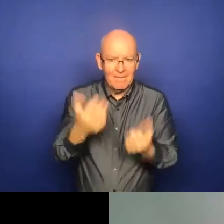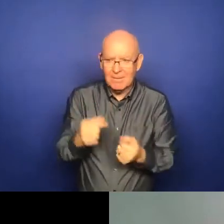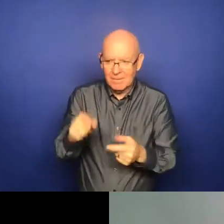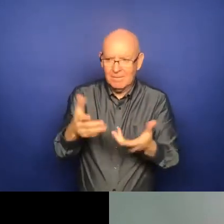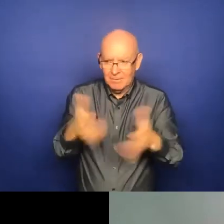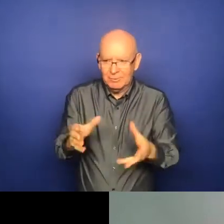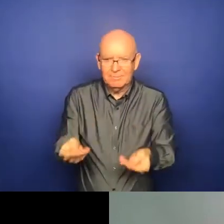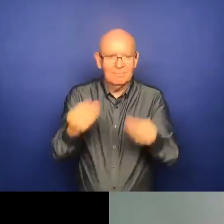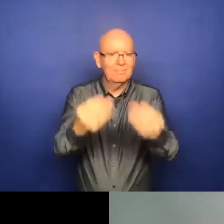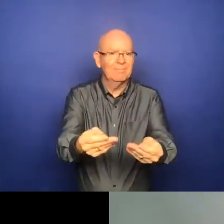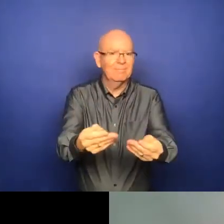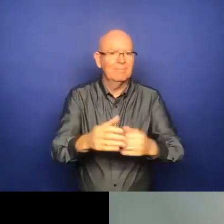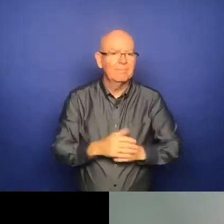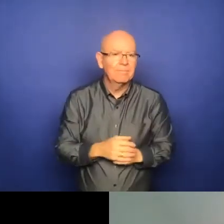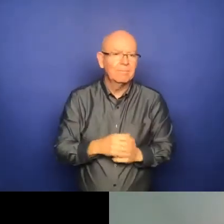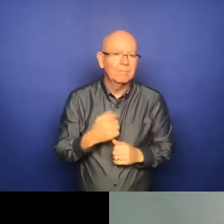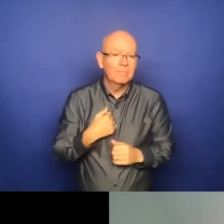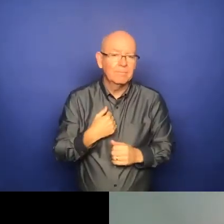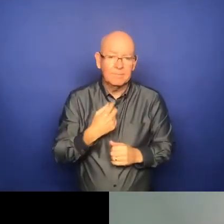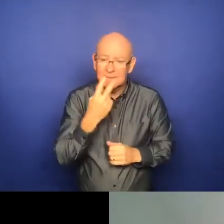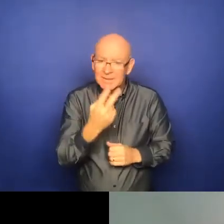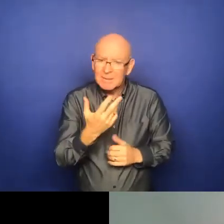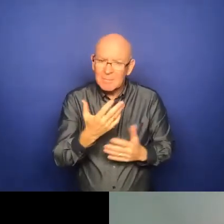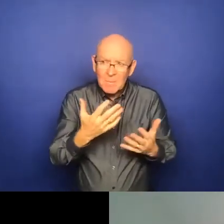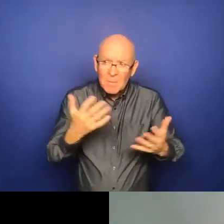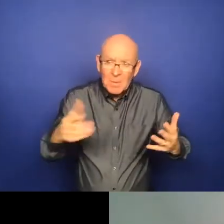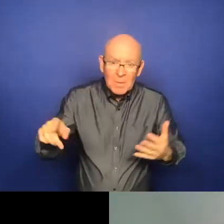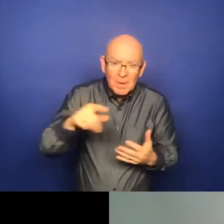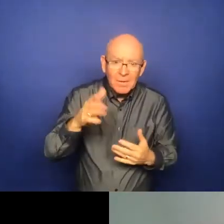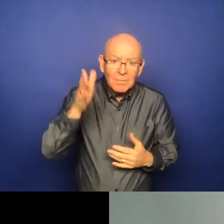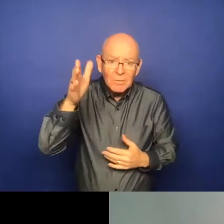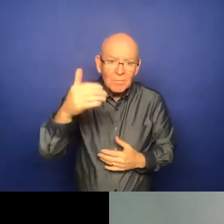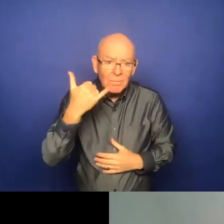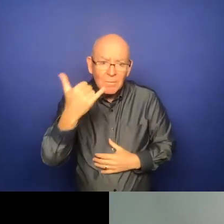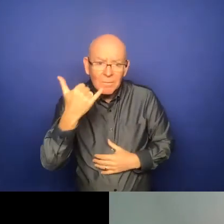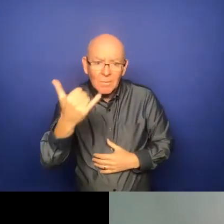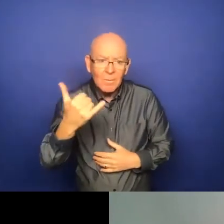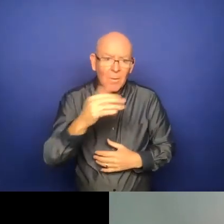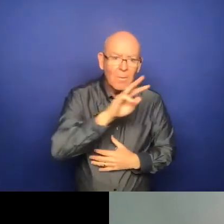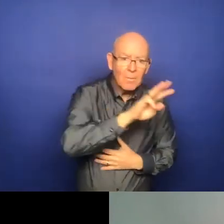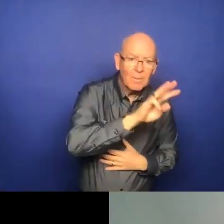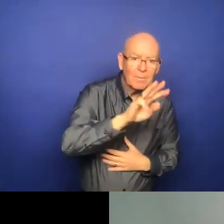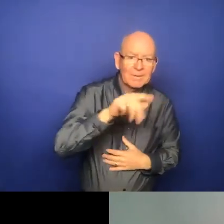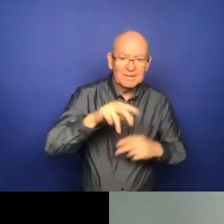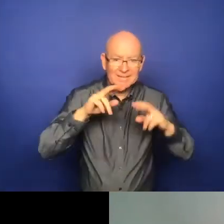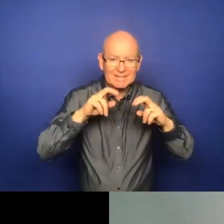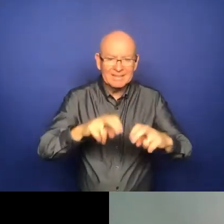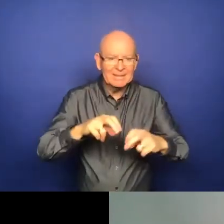surveys in these kinds of situations, we also need to develop the appropriate ways of removing any kind of barriers to participation